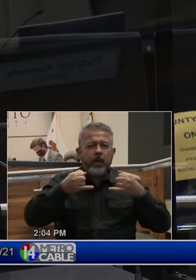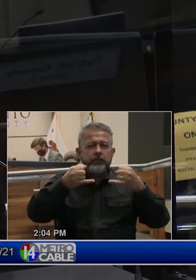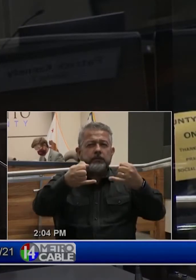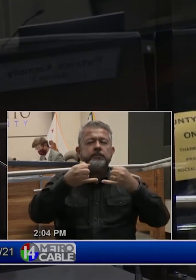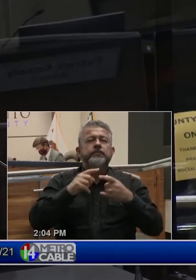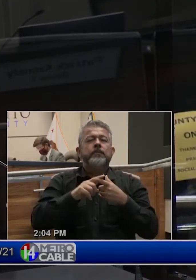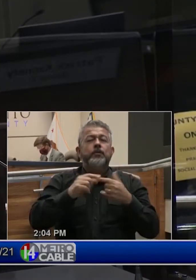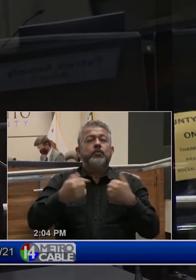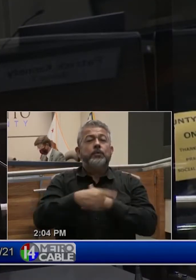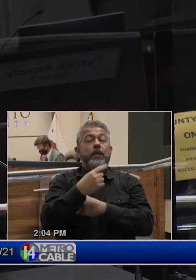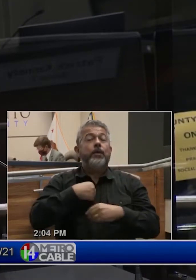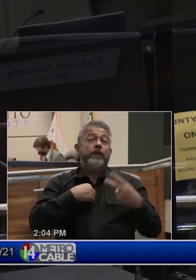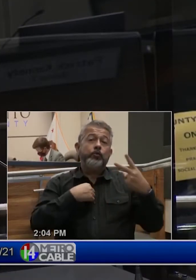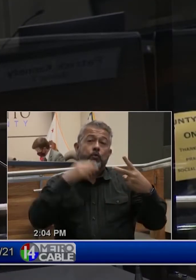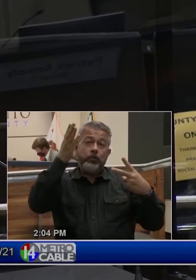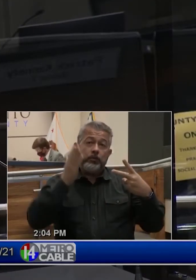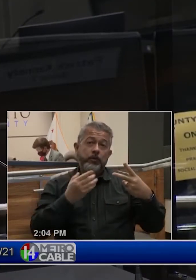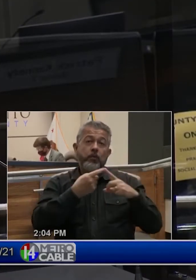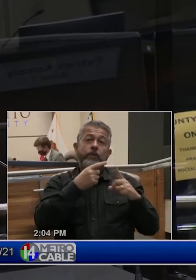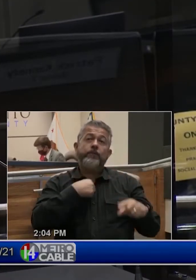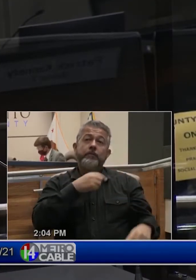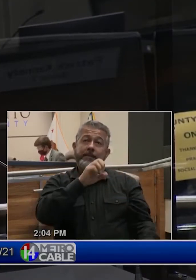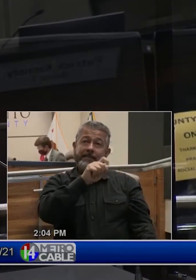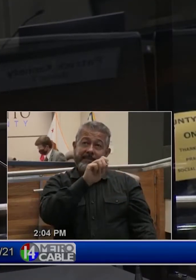PRESENTATIONS, ONE FROM STAFF AND ONE FROM NATIONAL DEMO